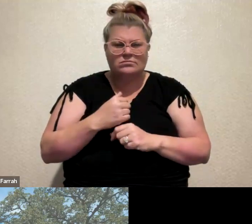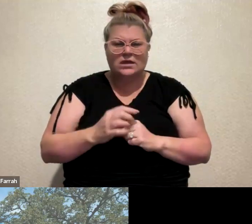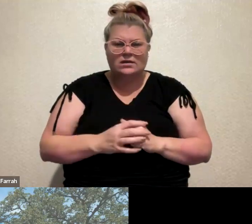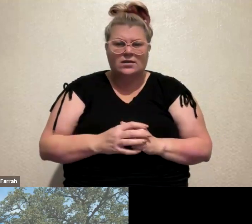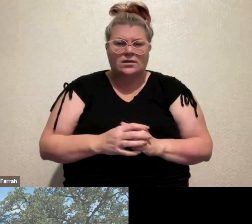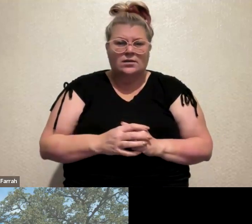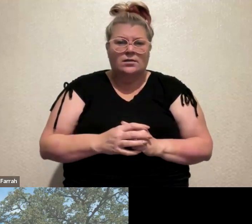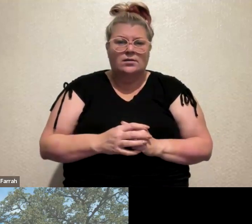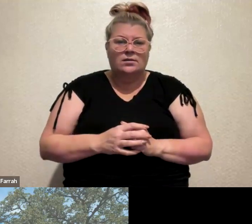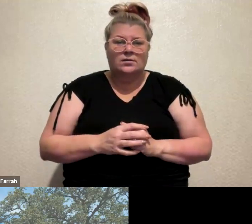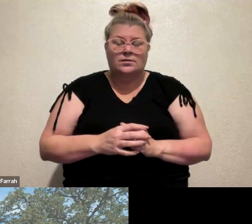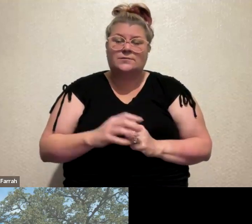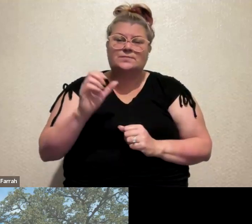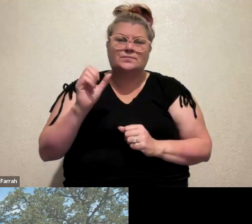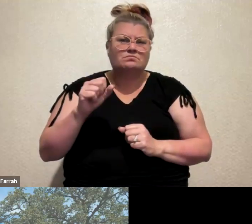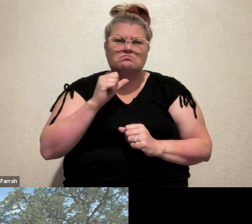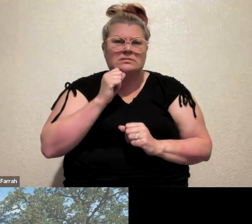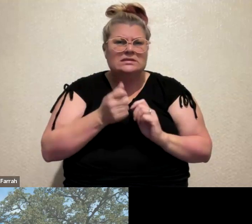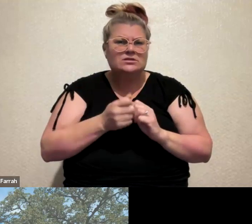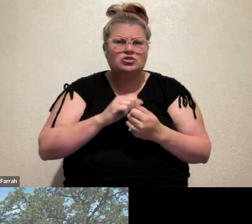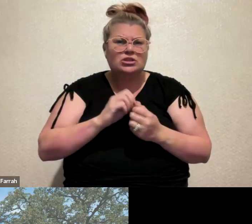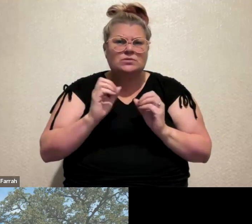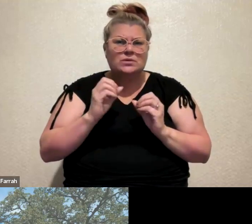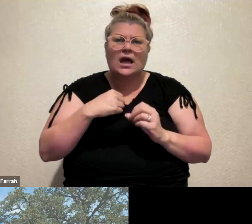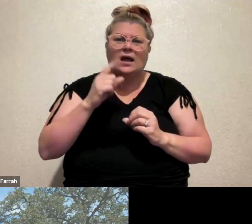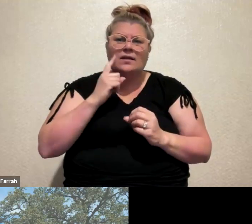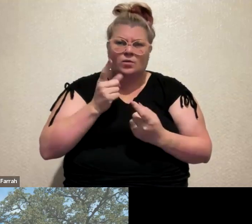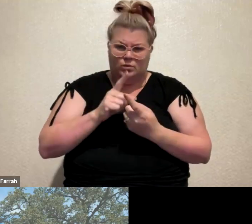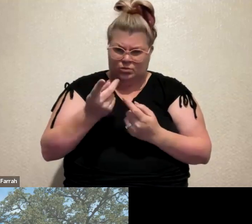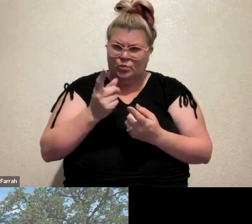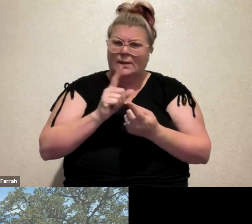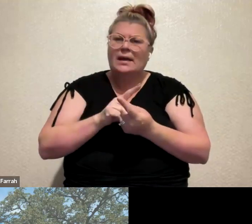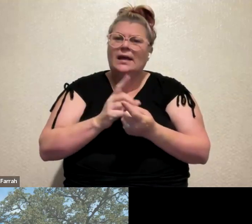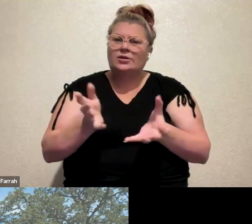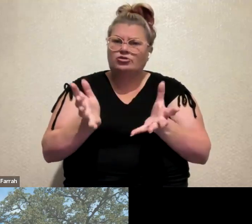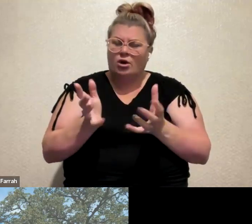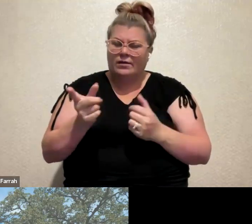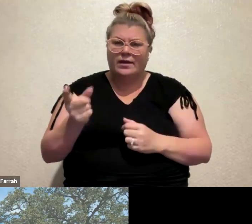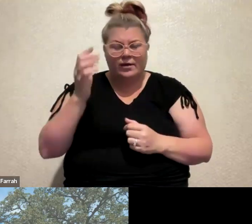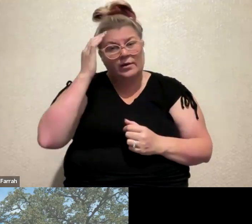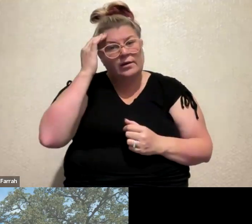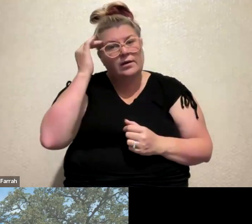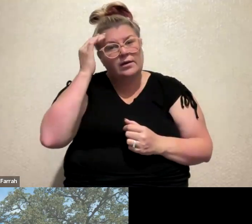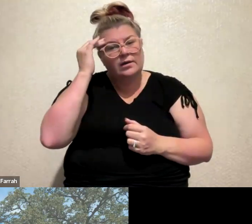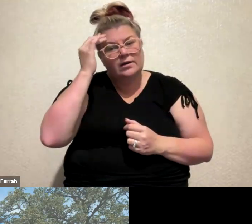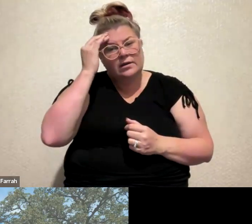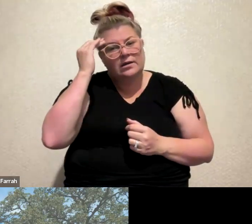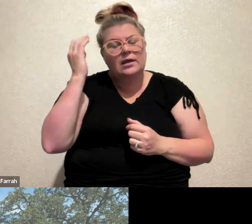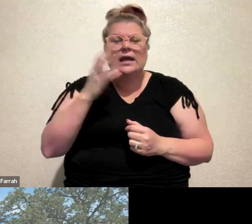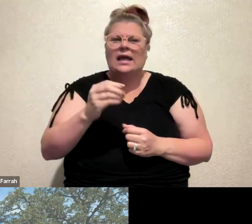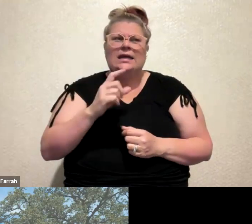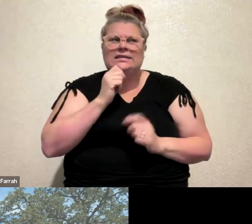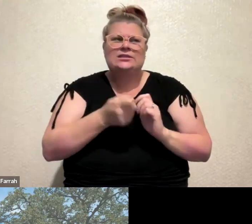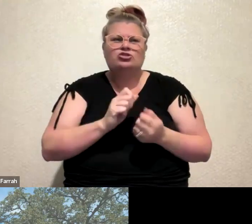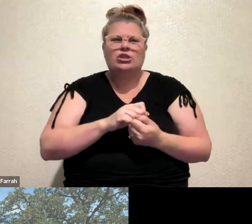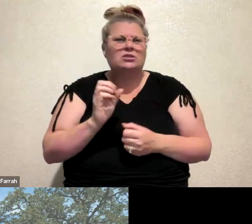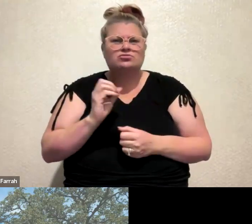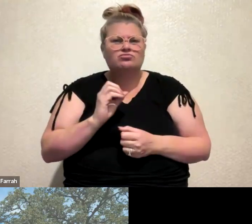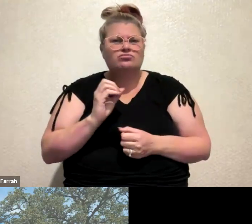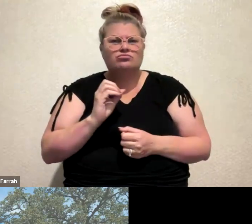it didn't change. I think we met there. We talked there. Yeah. And Evy, it didn’t change. I didn’t